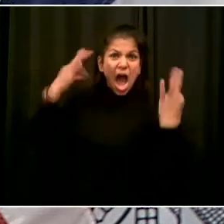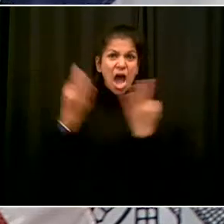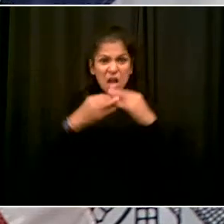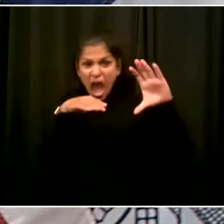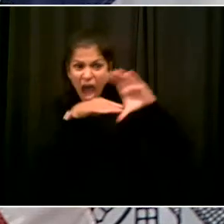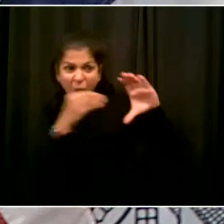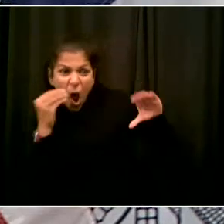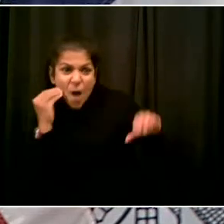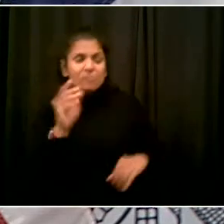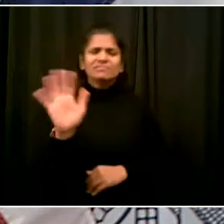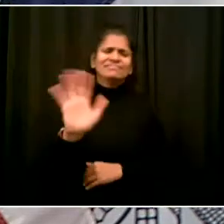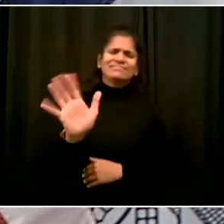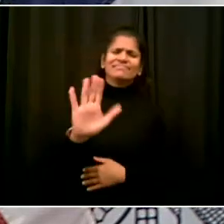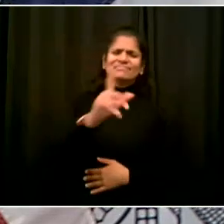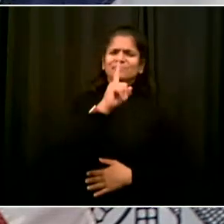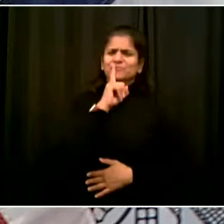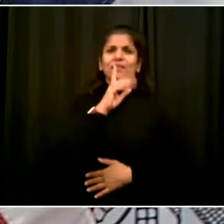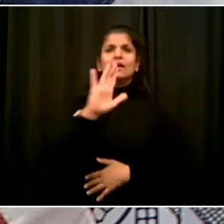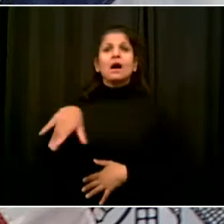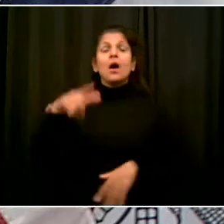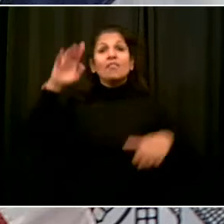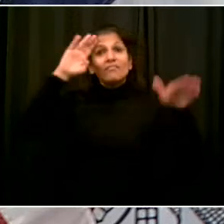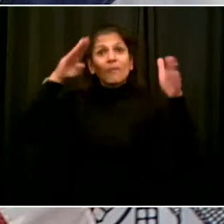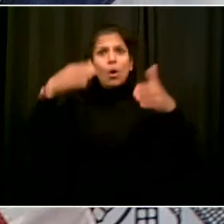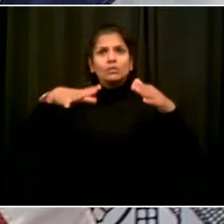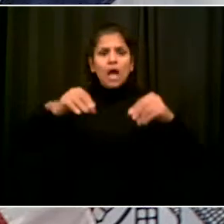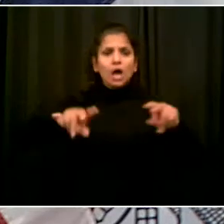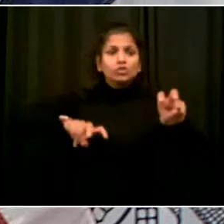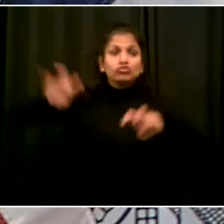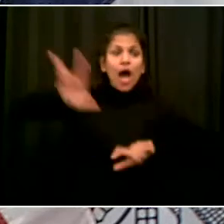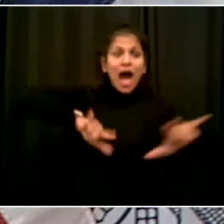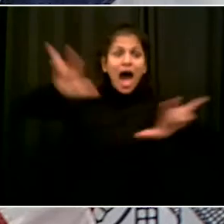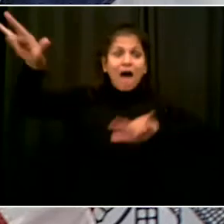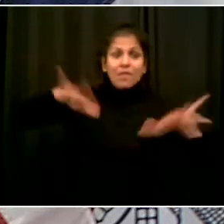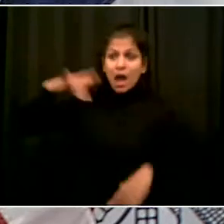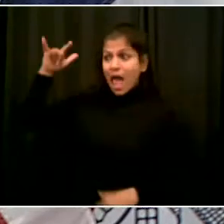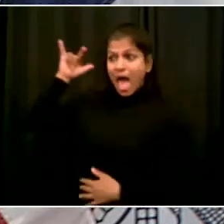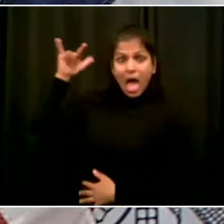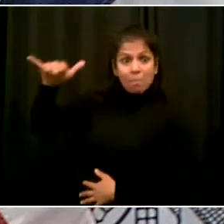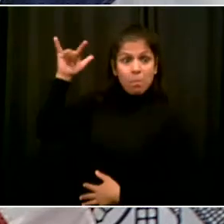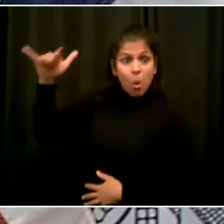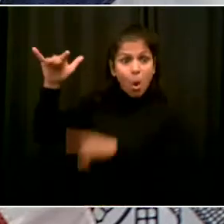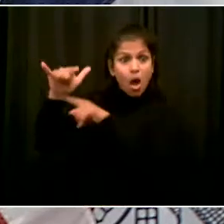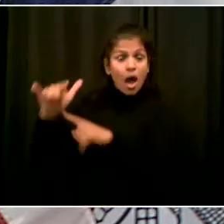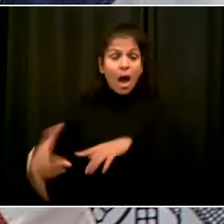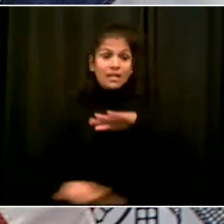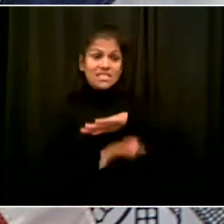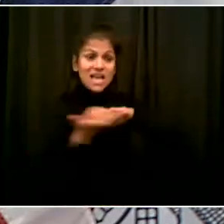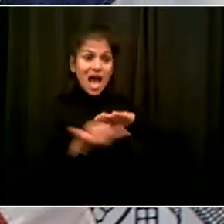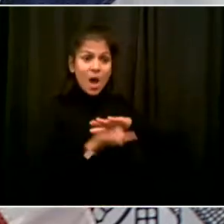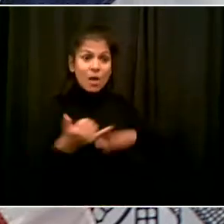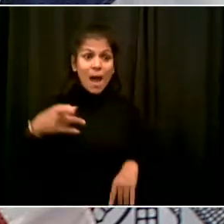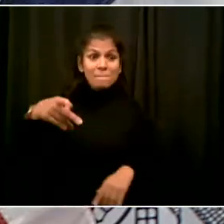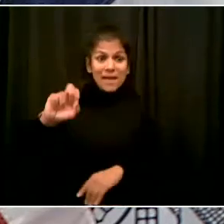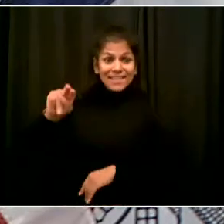EVENTTWES REA WWCATHIHING OUUT FOR. LAST QUESTION TODAY GOES TO